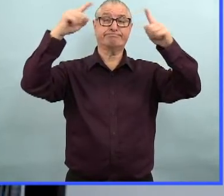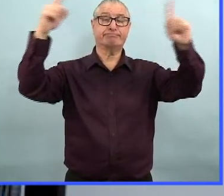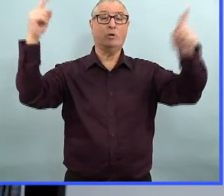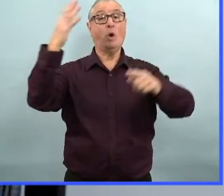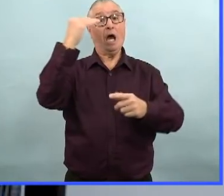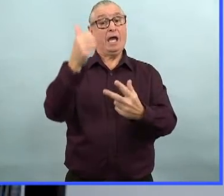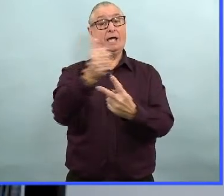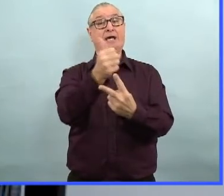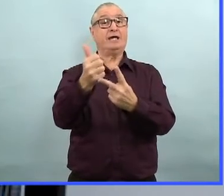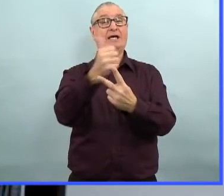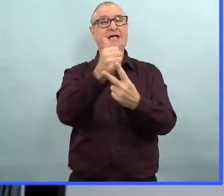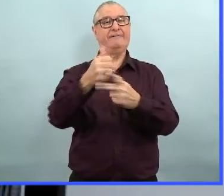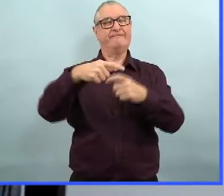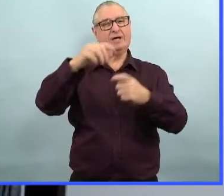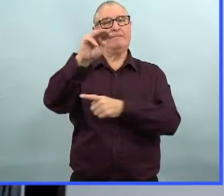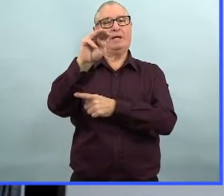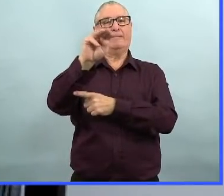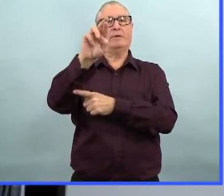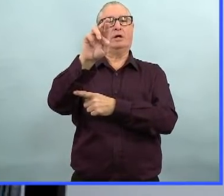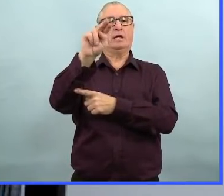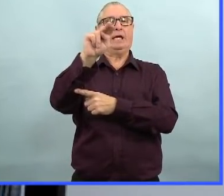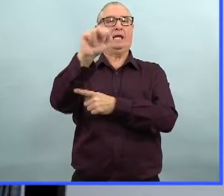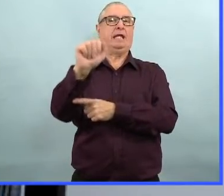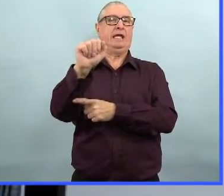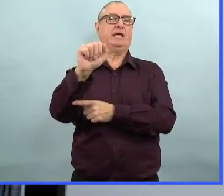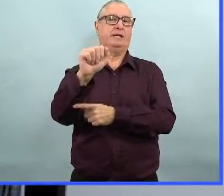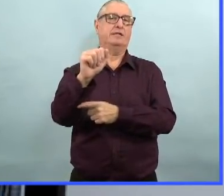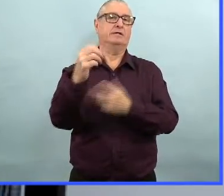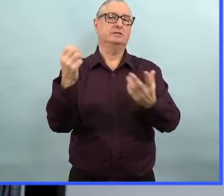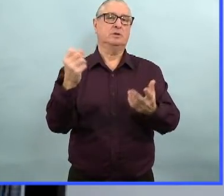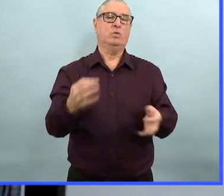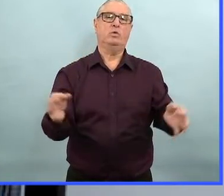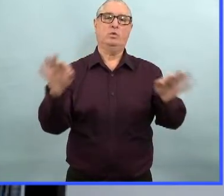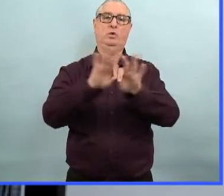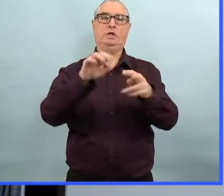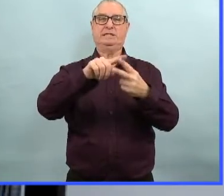to those who are not at an increased risk of myocarditis and that's people over the age of 30.